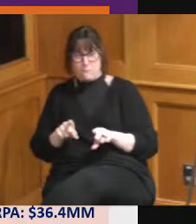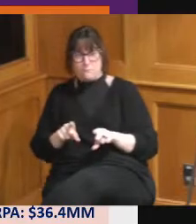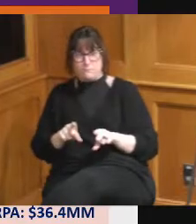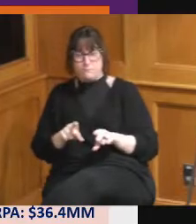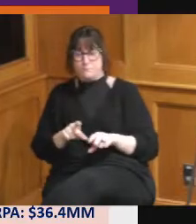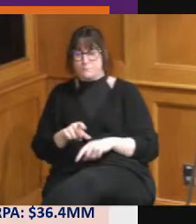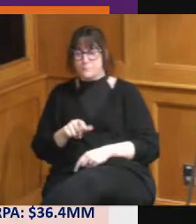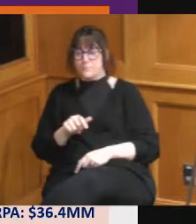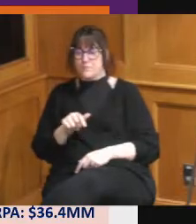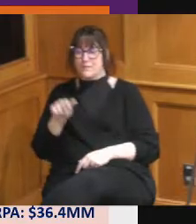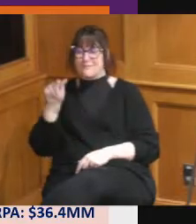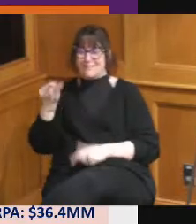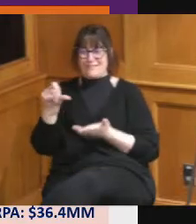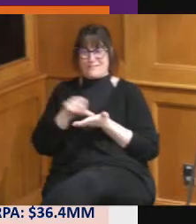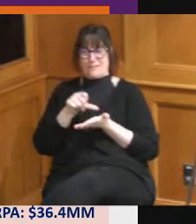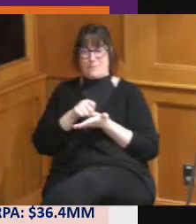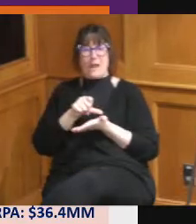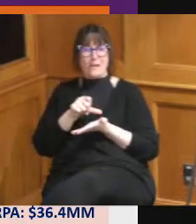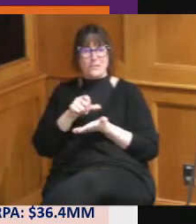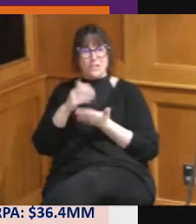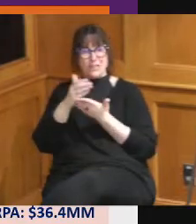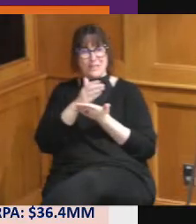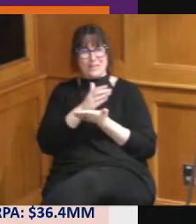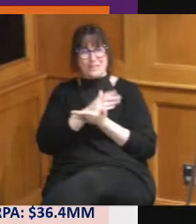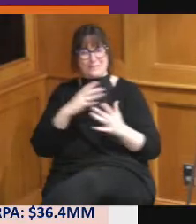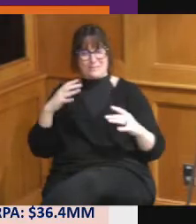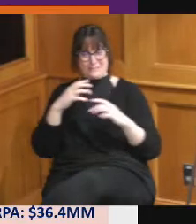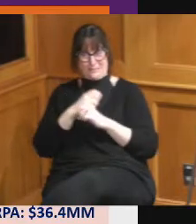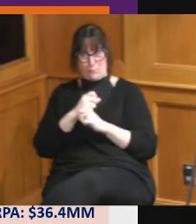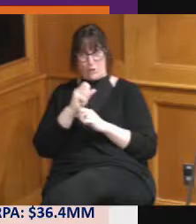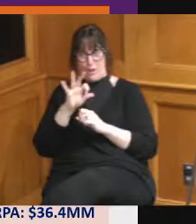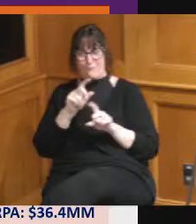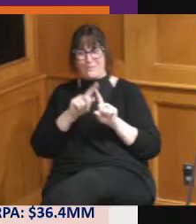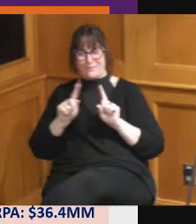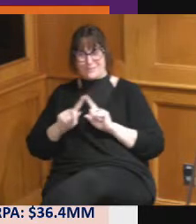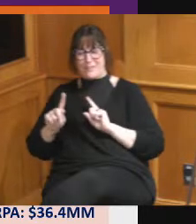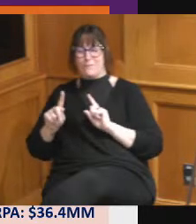this is the page that sort of lists the just the summary of the different sources in sort of